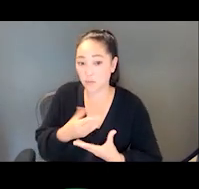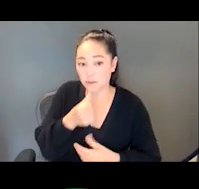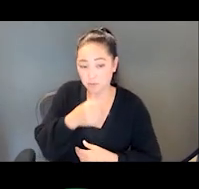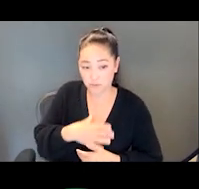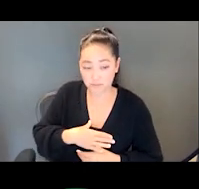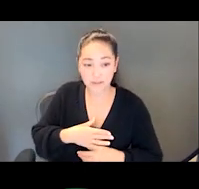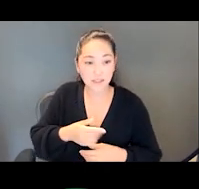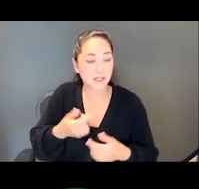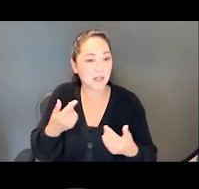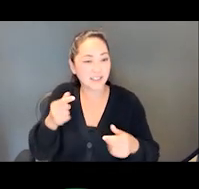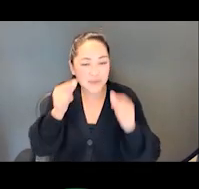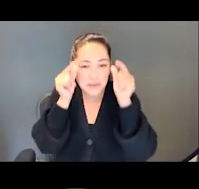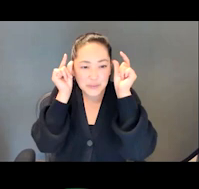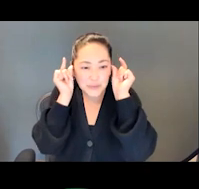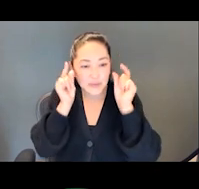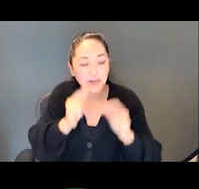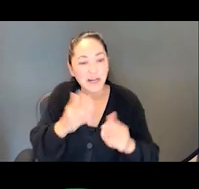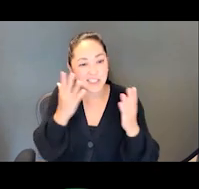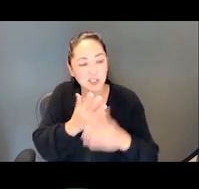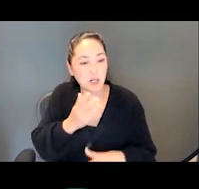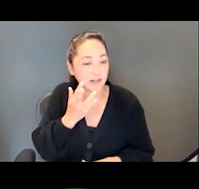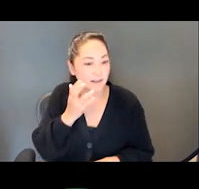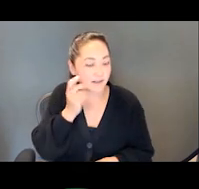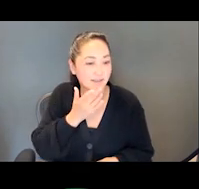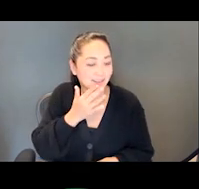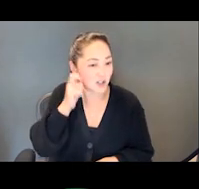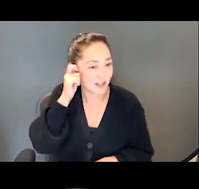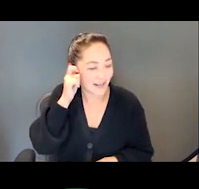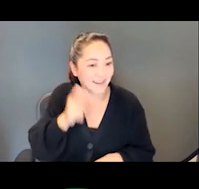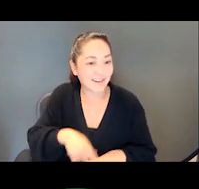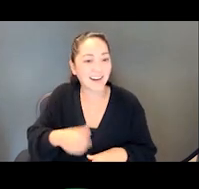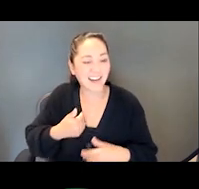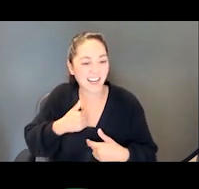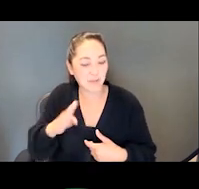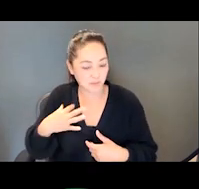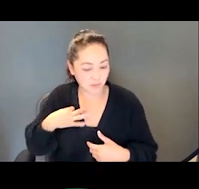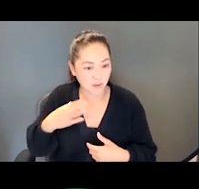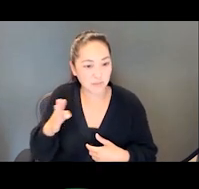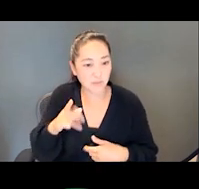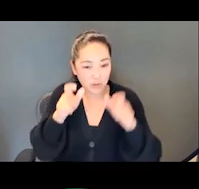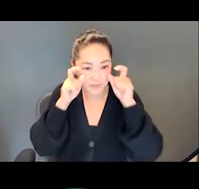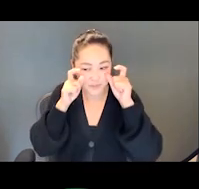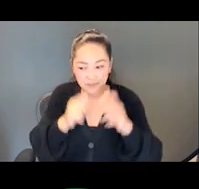I think absolutely. I think storytelling is essential to everything and I think, trails, it just, it just, is really essential to trails as well.